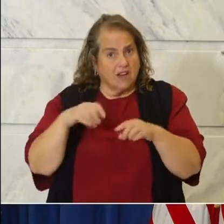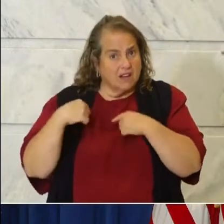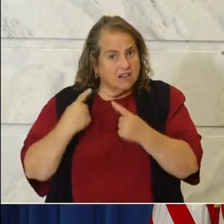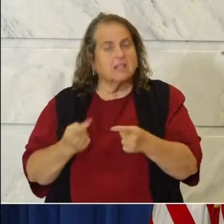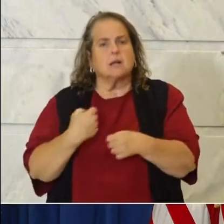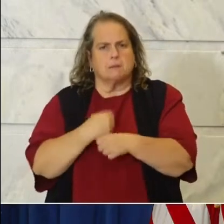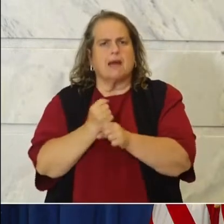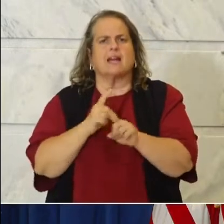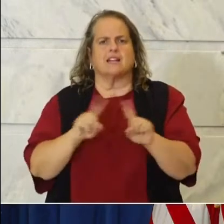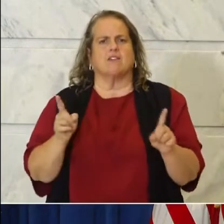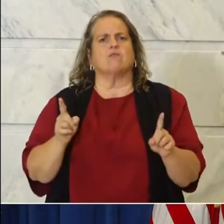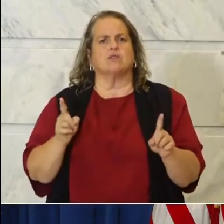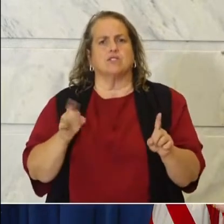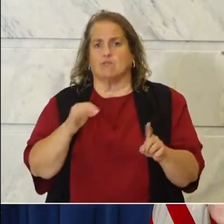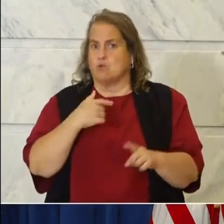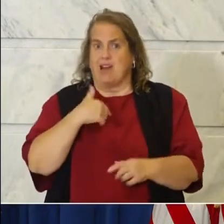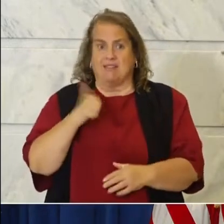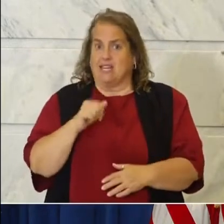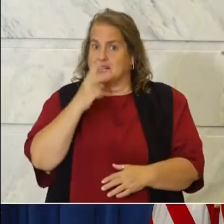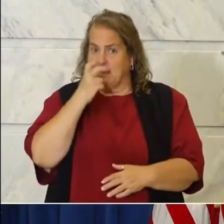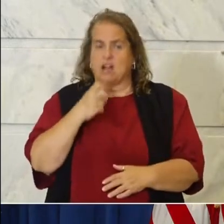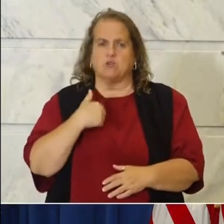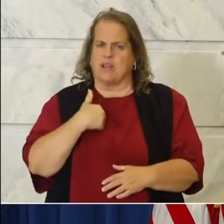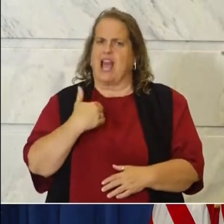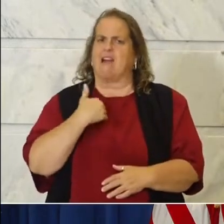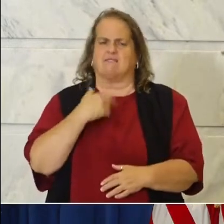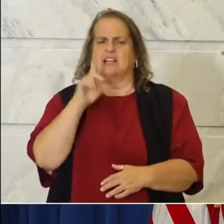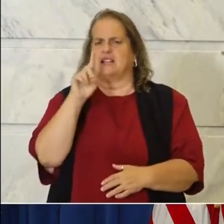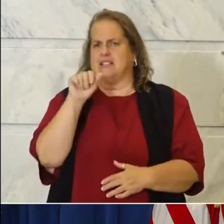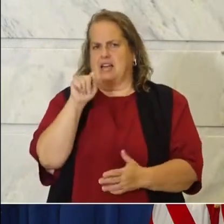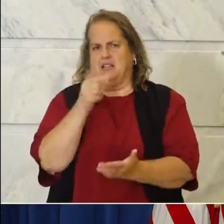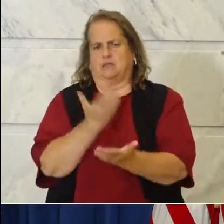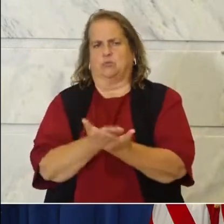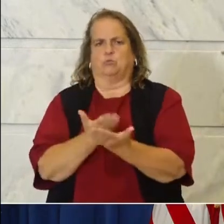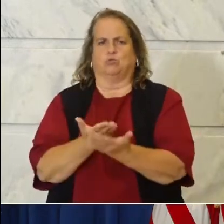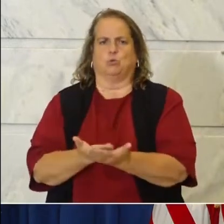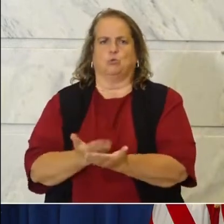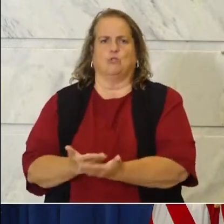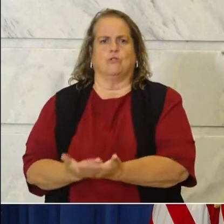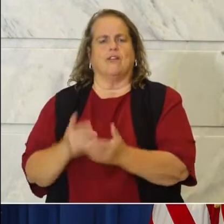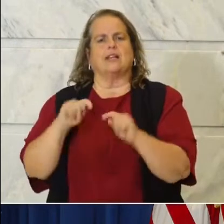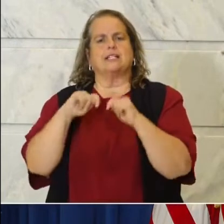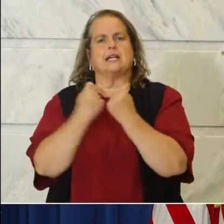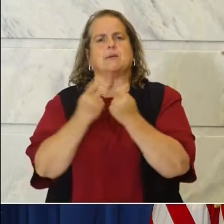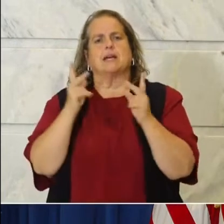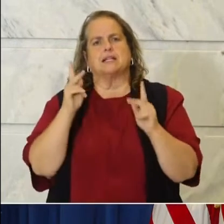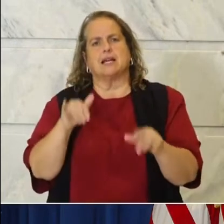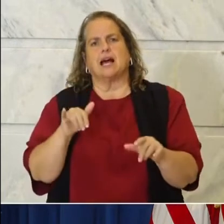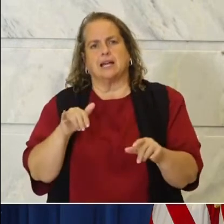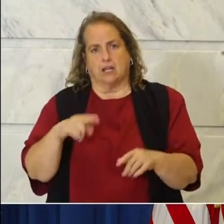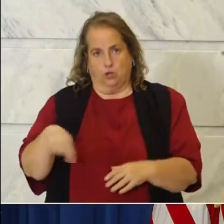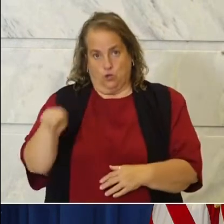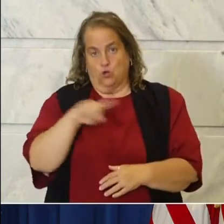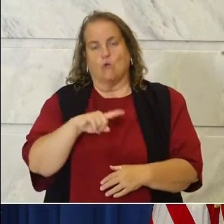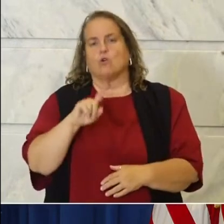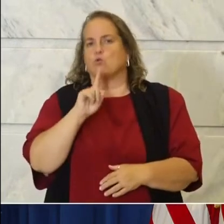doubt about that, there's plenty of publicly available data sites that show that Team Kentucky. This is one time we were really at the top of the pack for